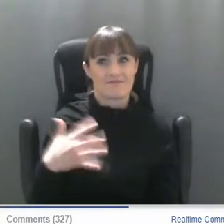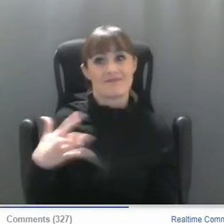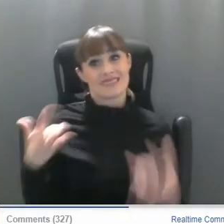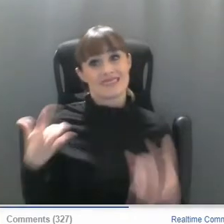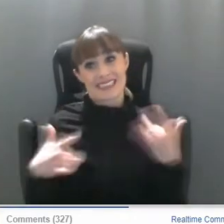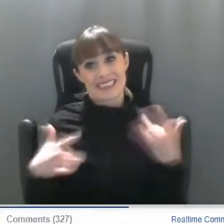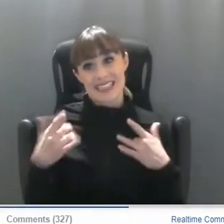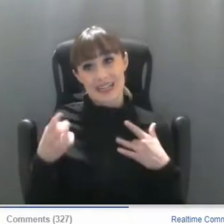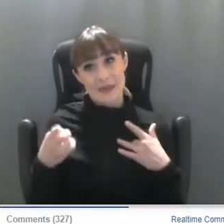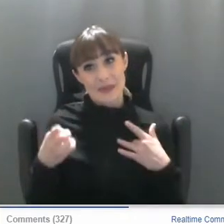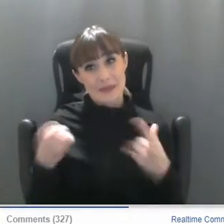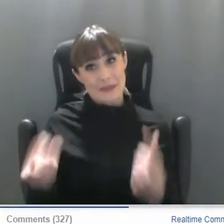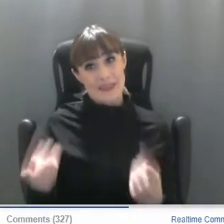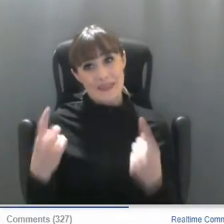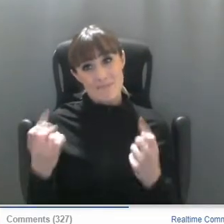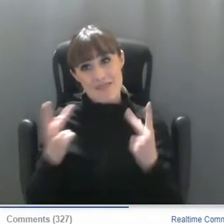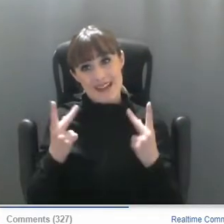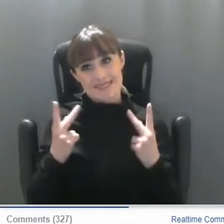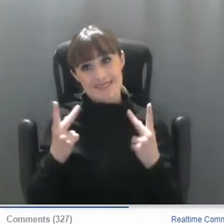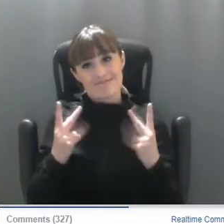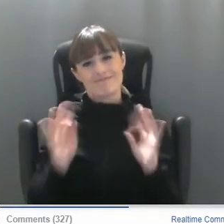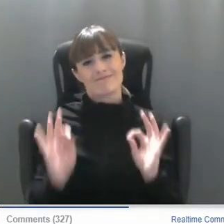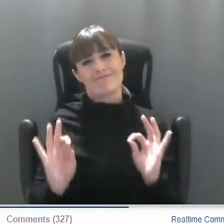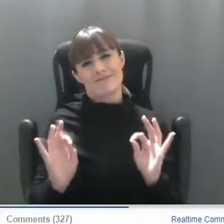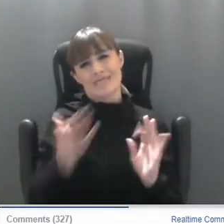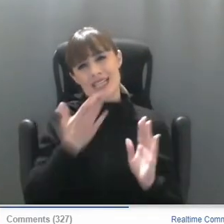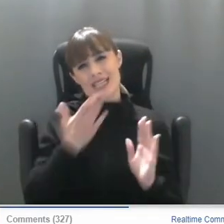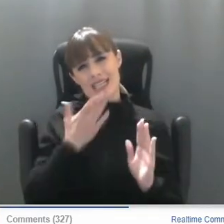Thank you so much for your donations.We're just taking you on a